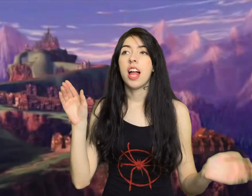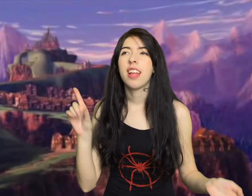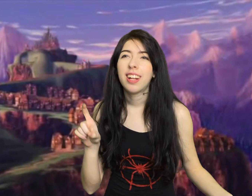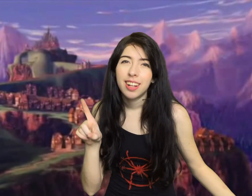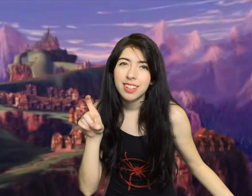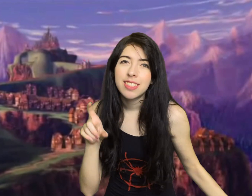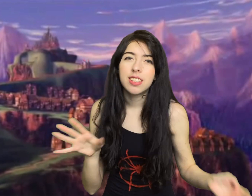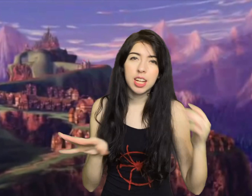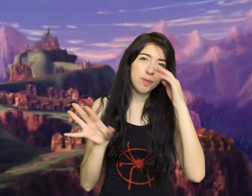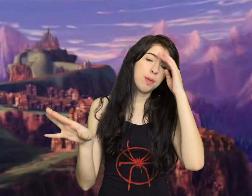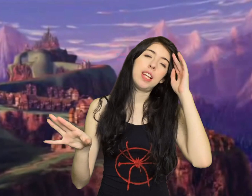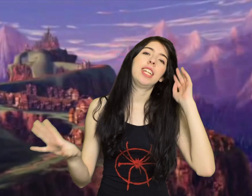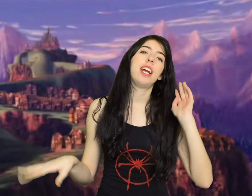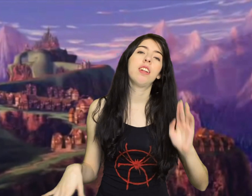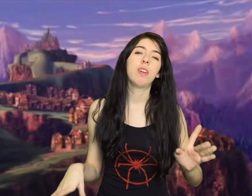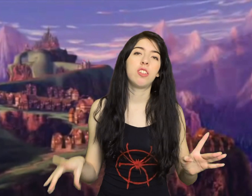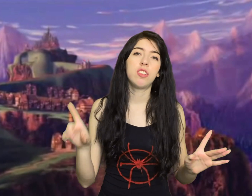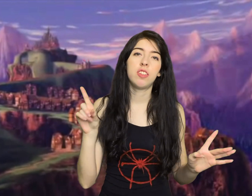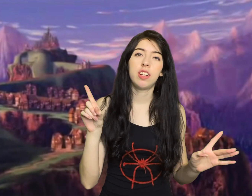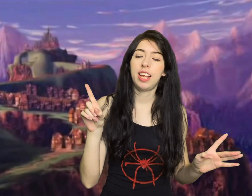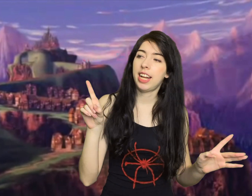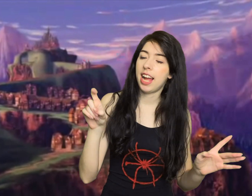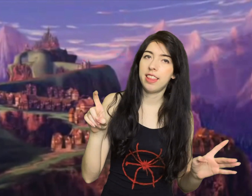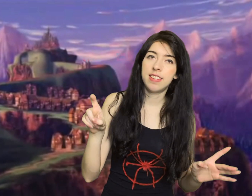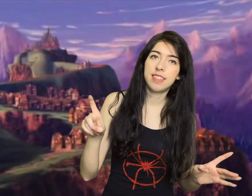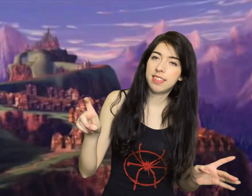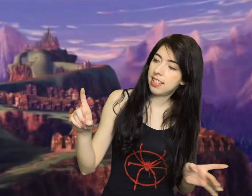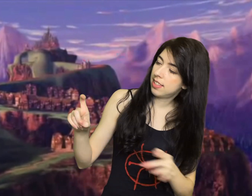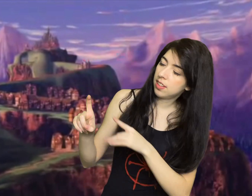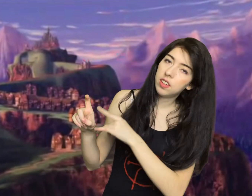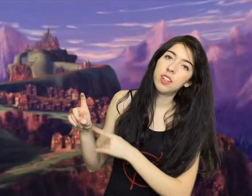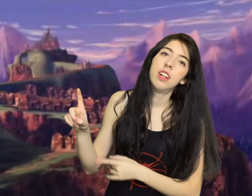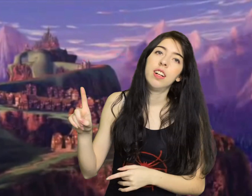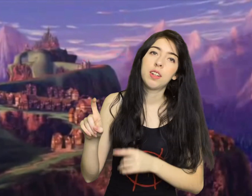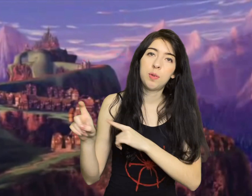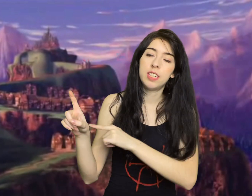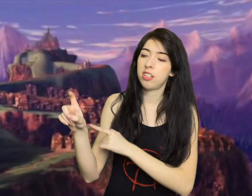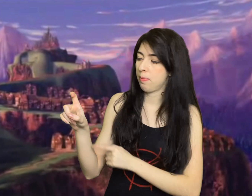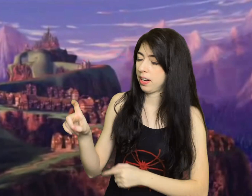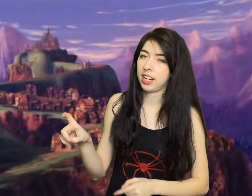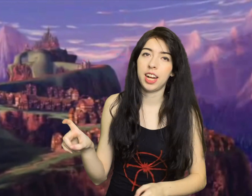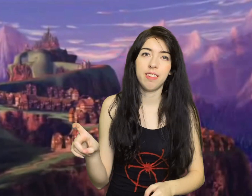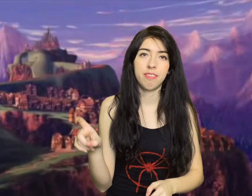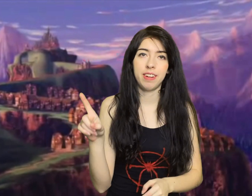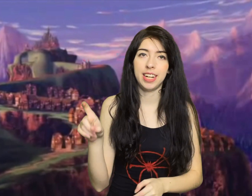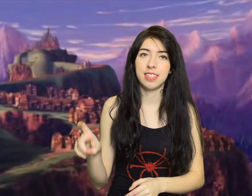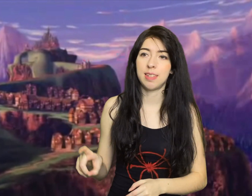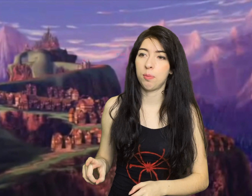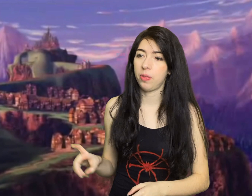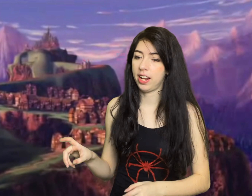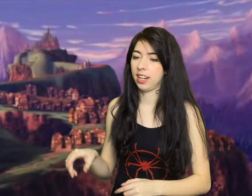and then sometimes like at the end of questions you could like add this- this little question mark kind of hand symbol thing